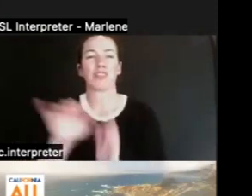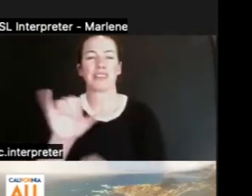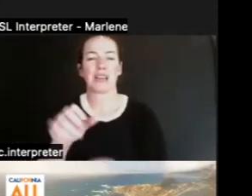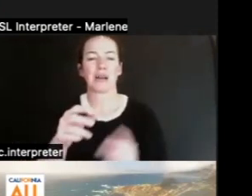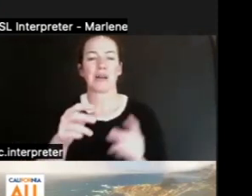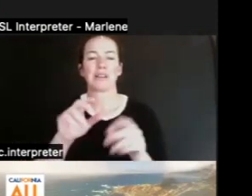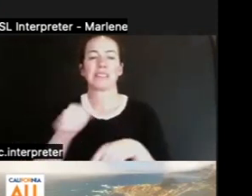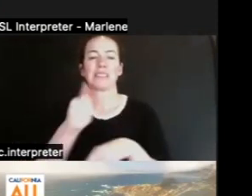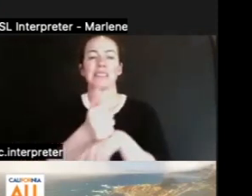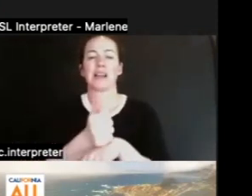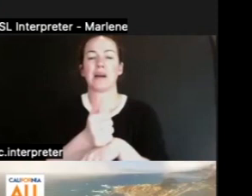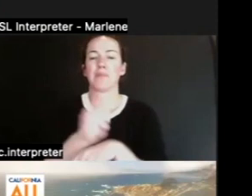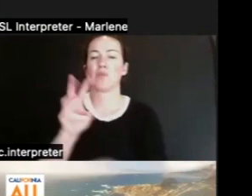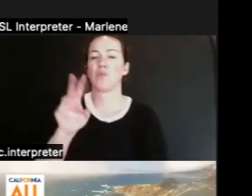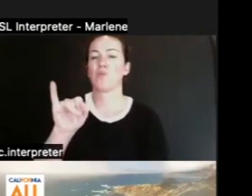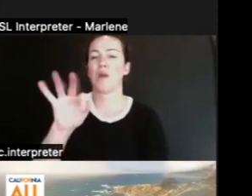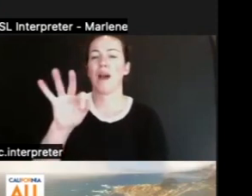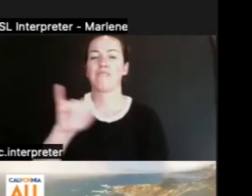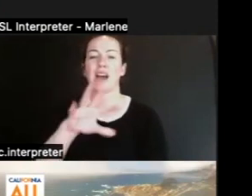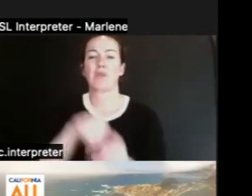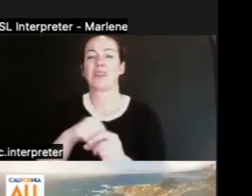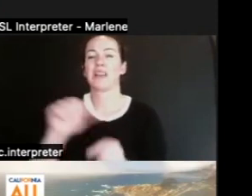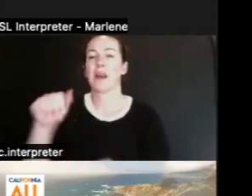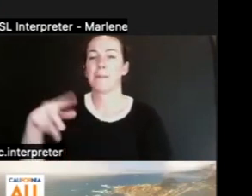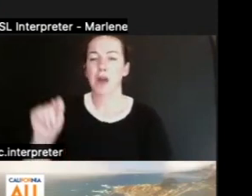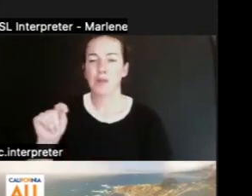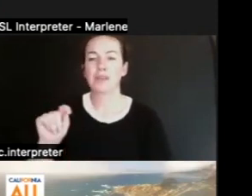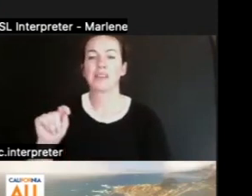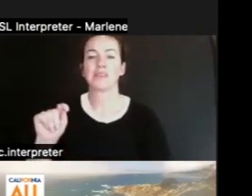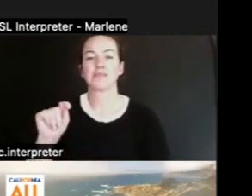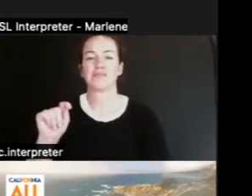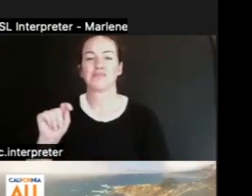an apartment complex, right? That's so that's one thing. And then the other thing is how do we make